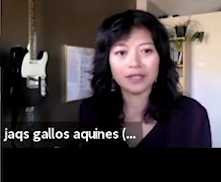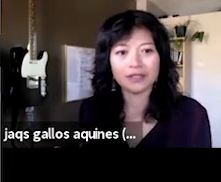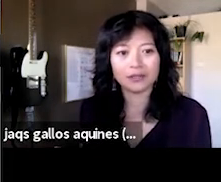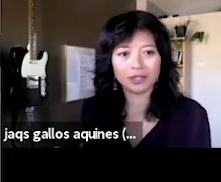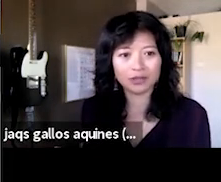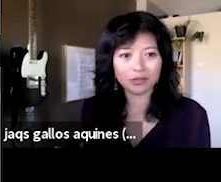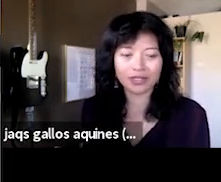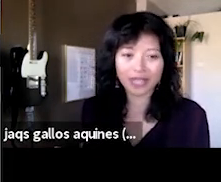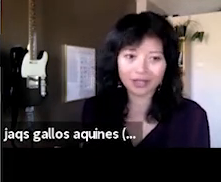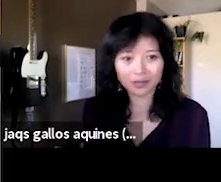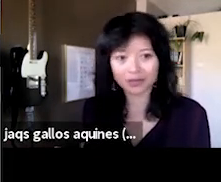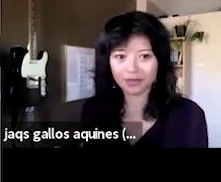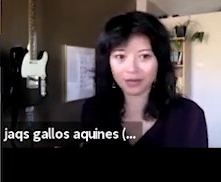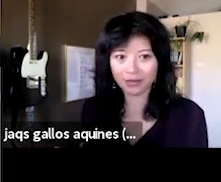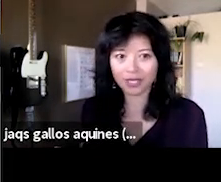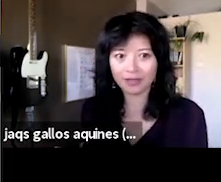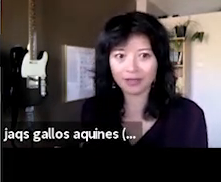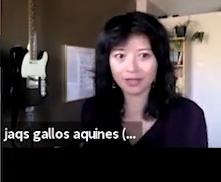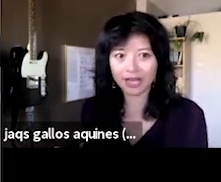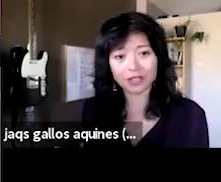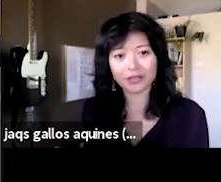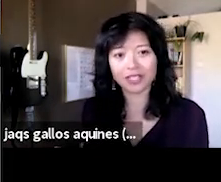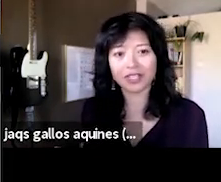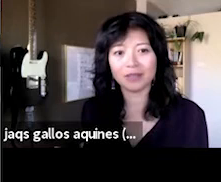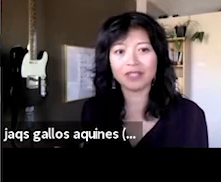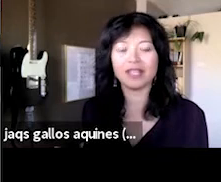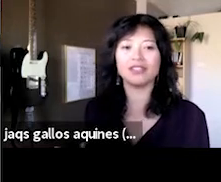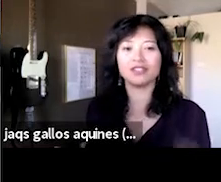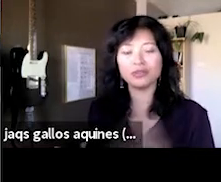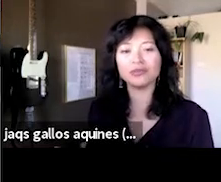So, June 2 was when that first conversation happened, and then June,